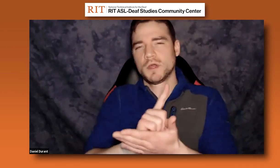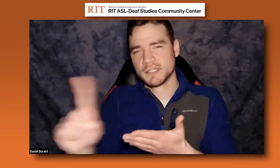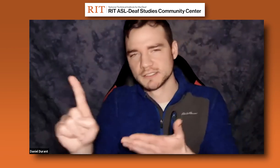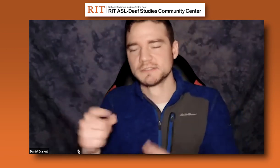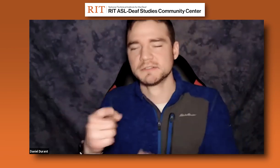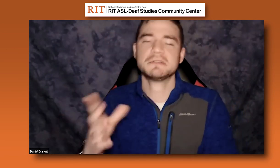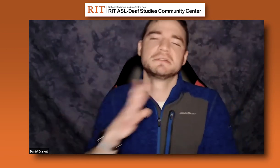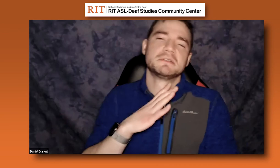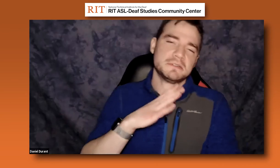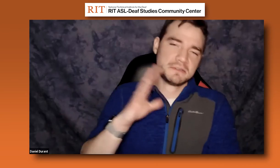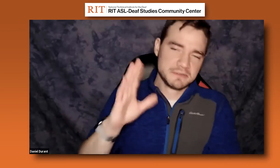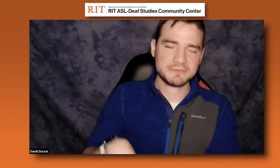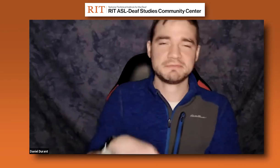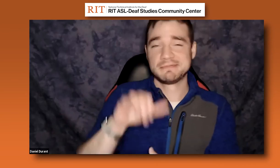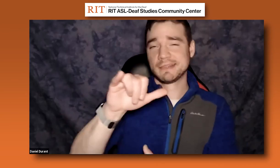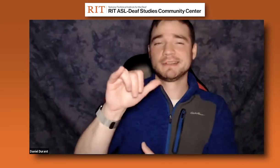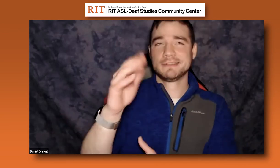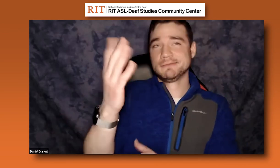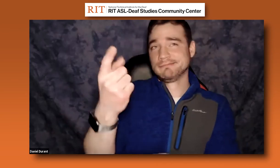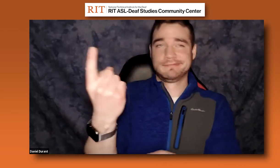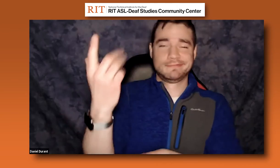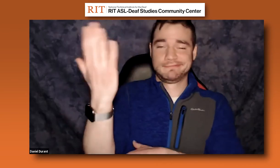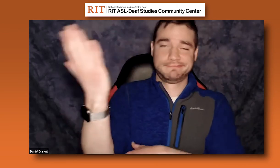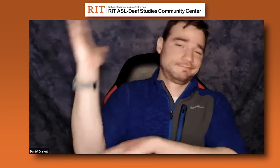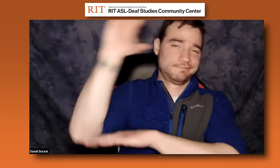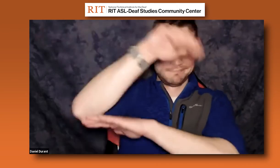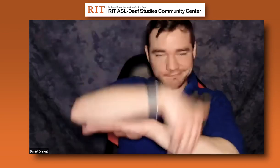and they told me, you know, probably a week.